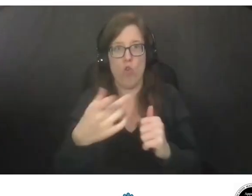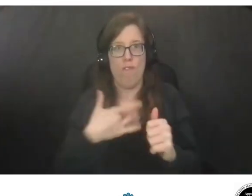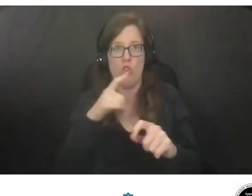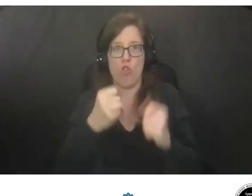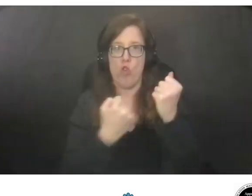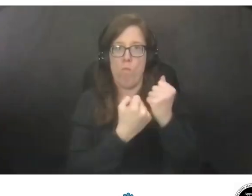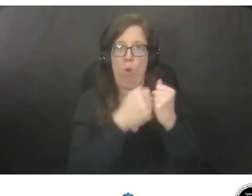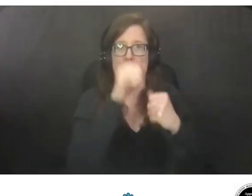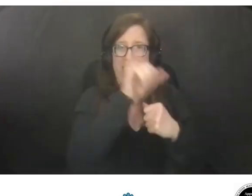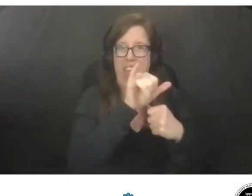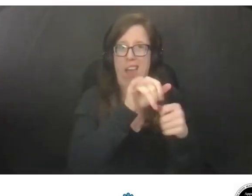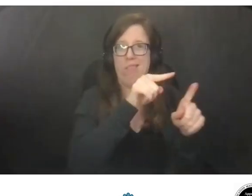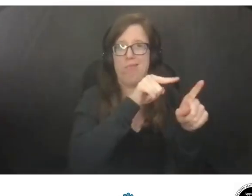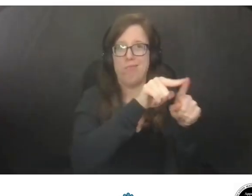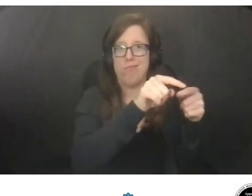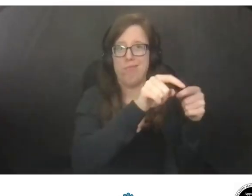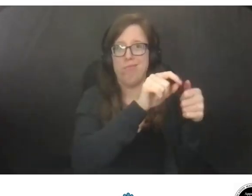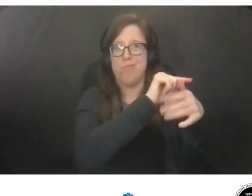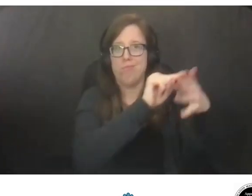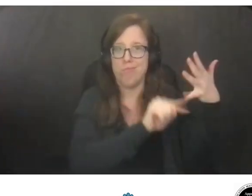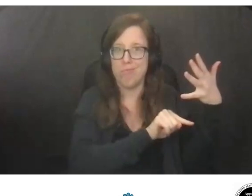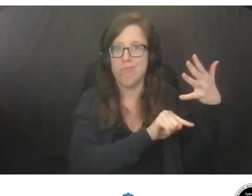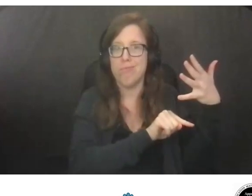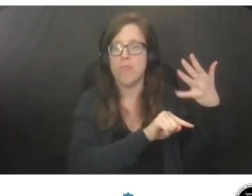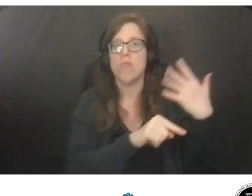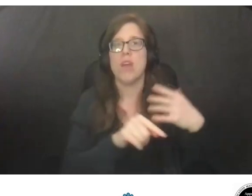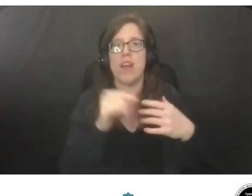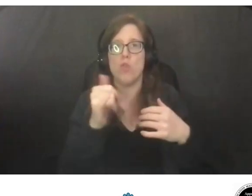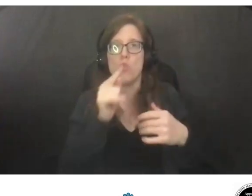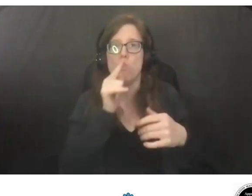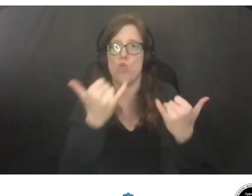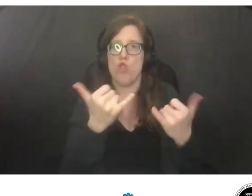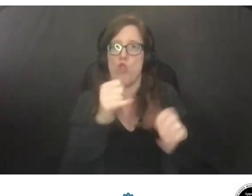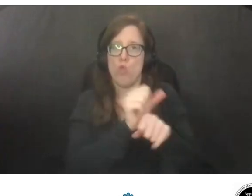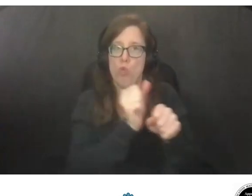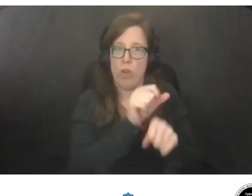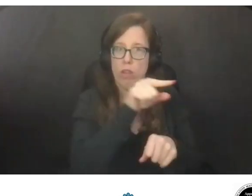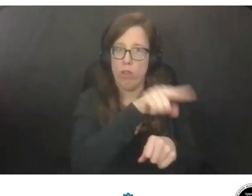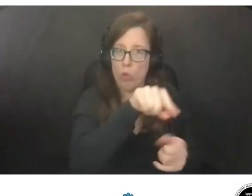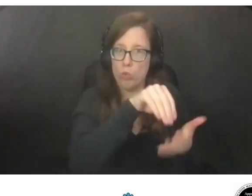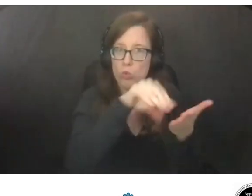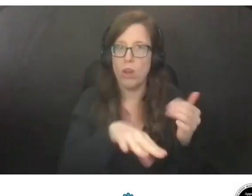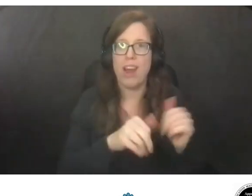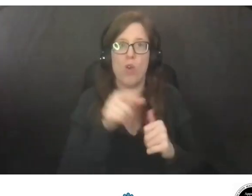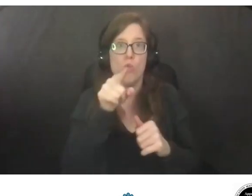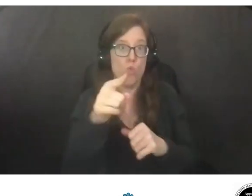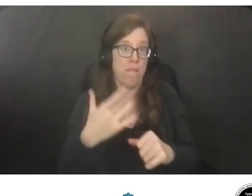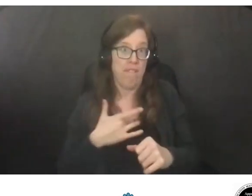especially those of you who are working directly with students. How do you feel,